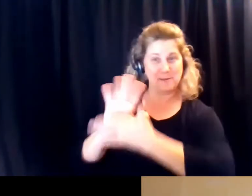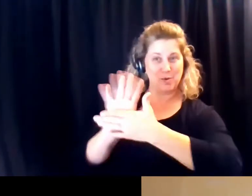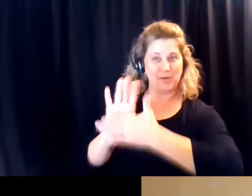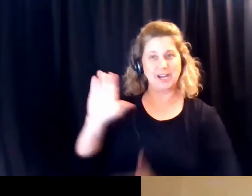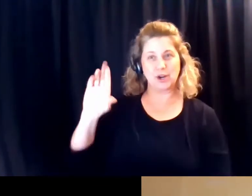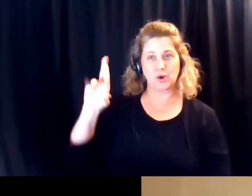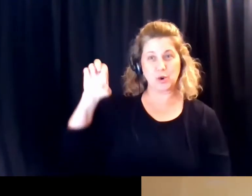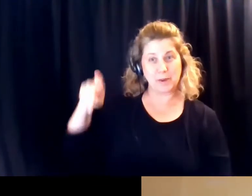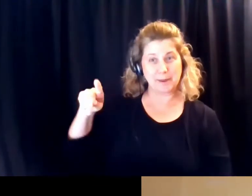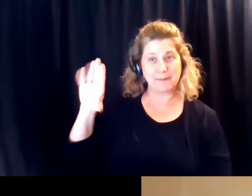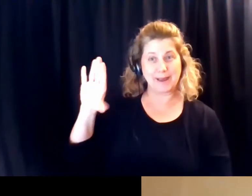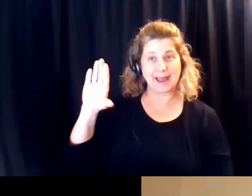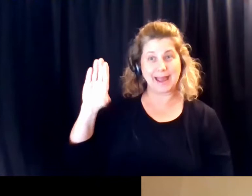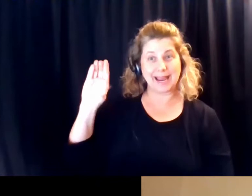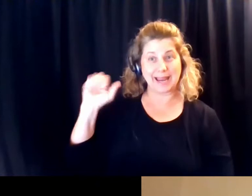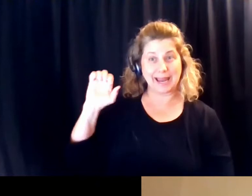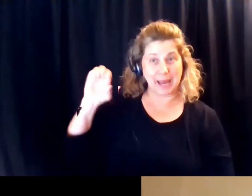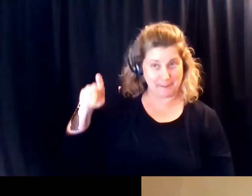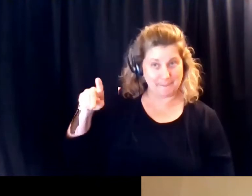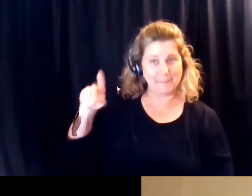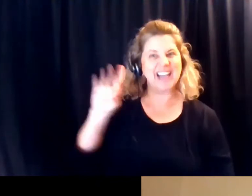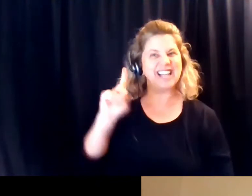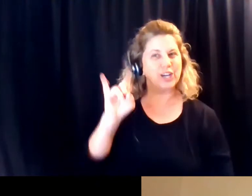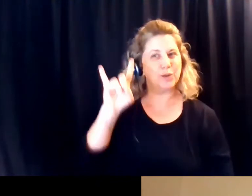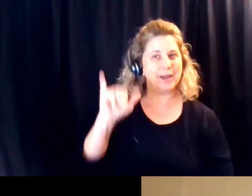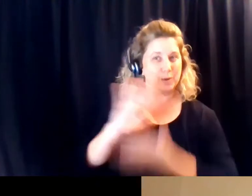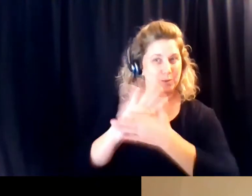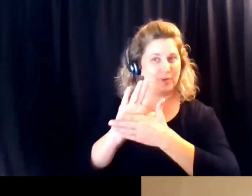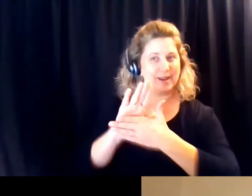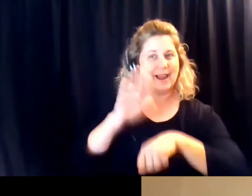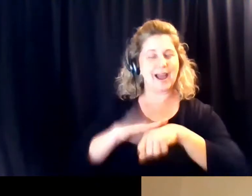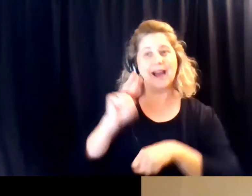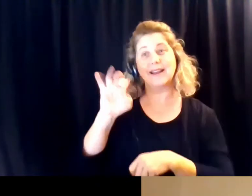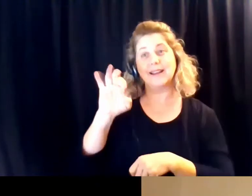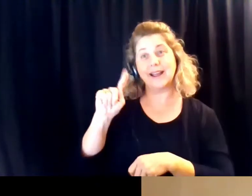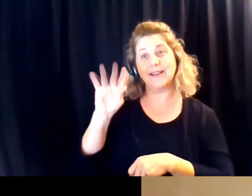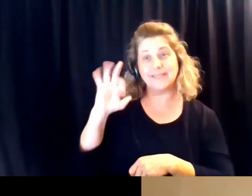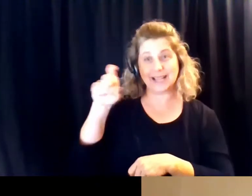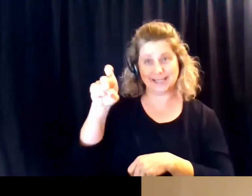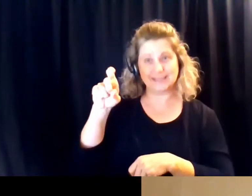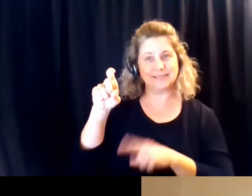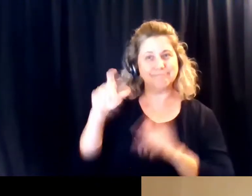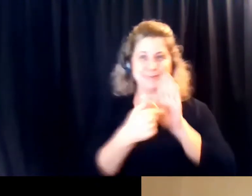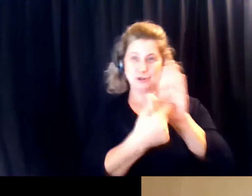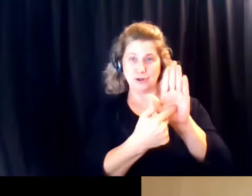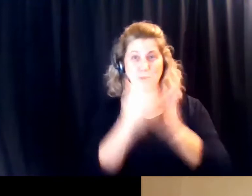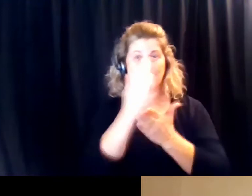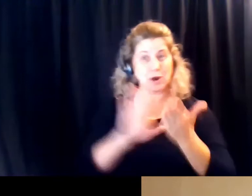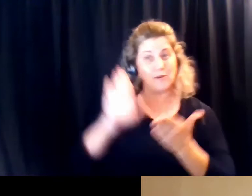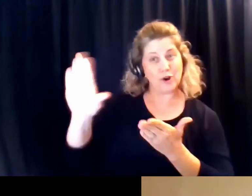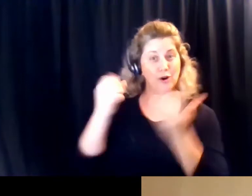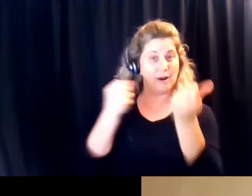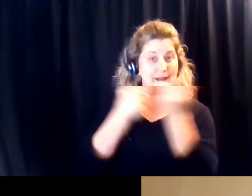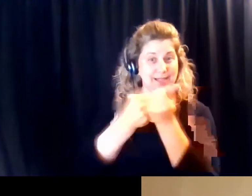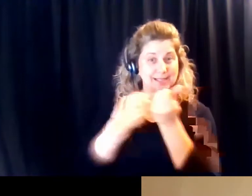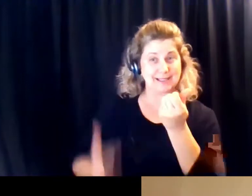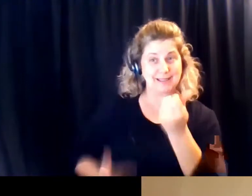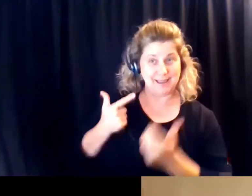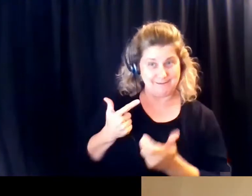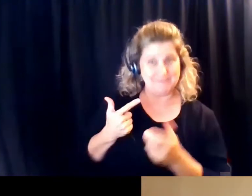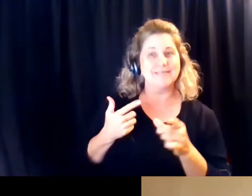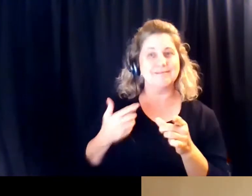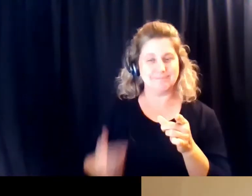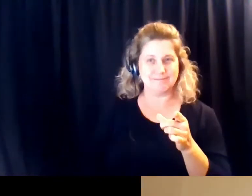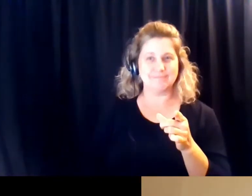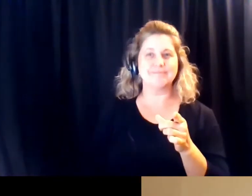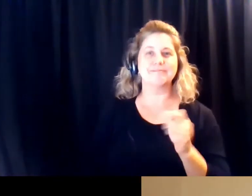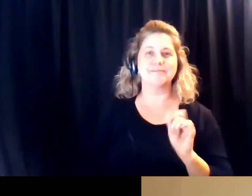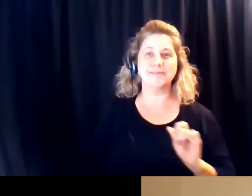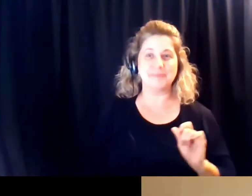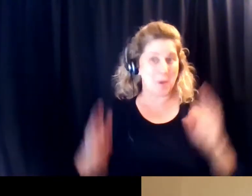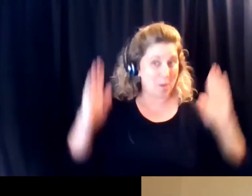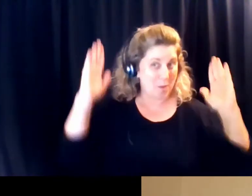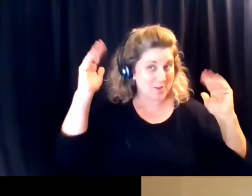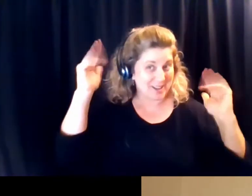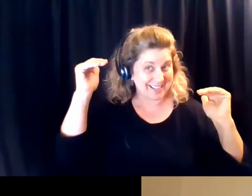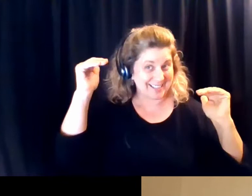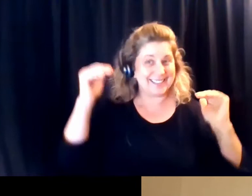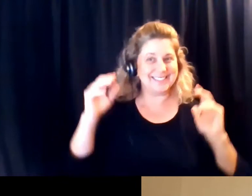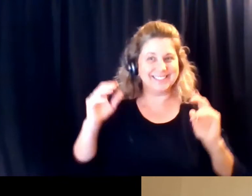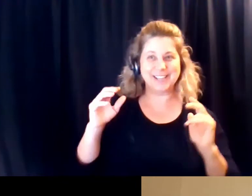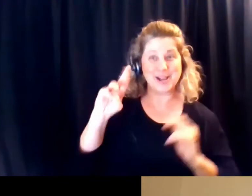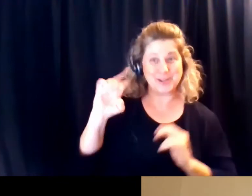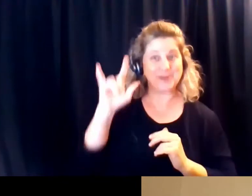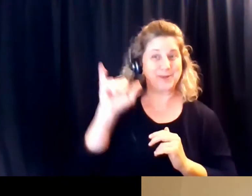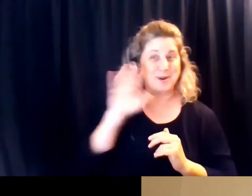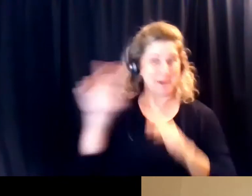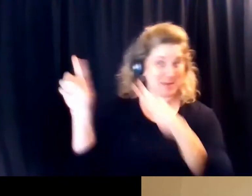To enjoy this conversation and to learn from Judy and all of her experiences and activism in her fight for disability rights. Thank you for being with us. And I hope you have a great day.